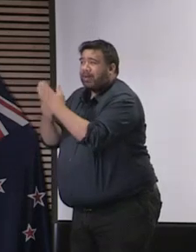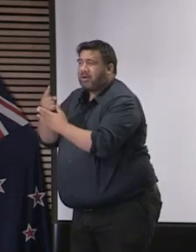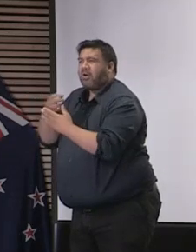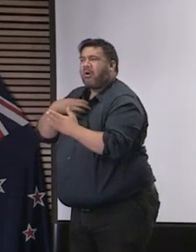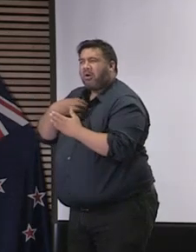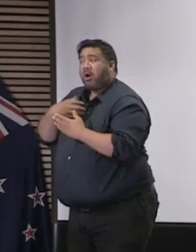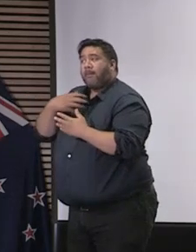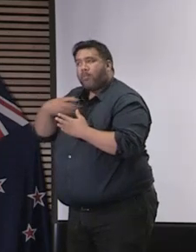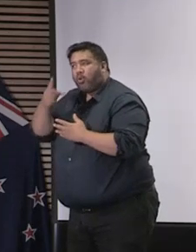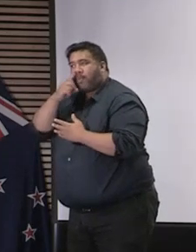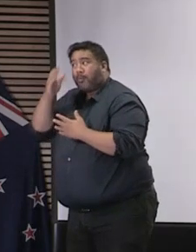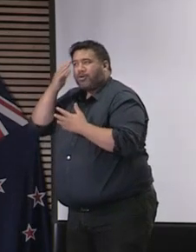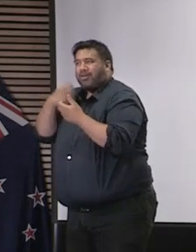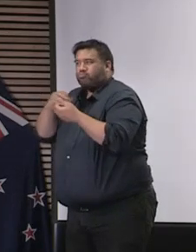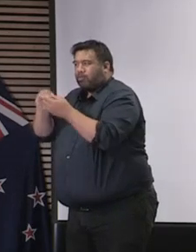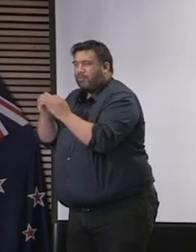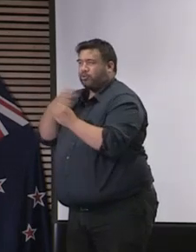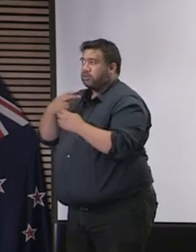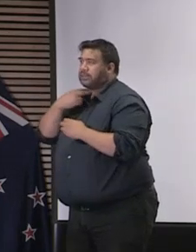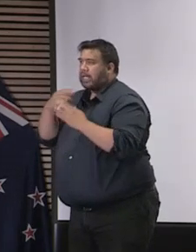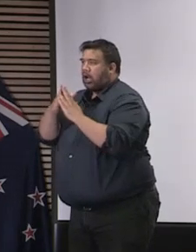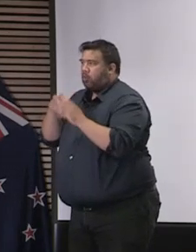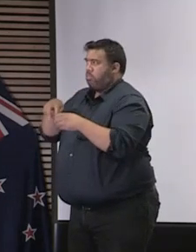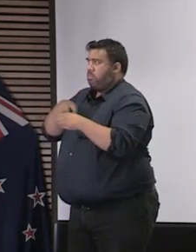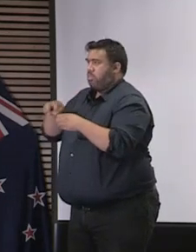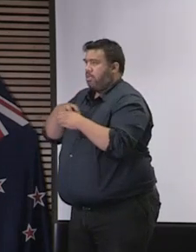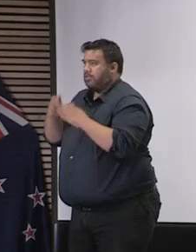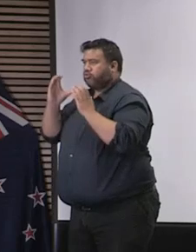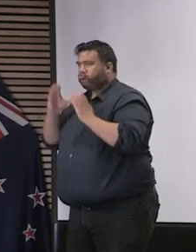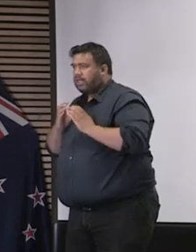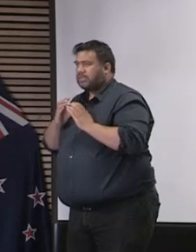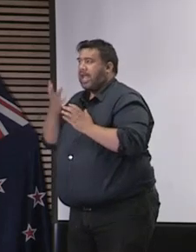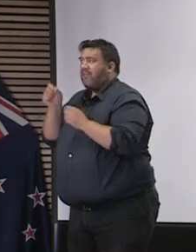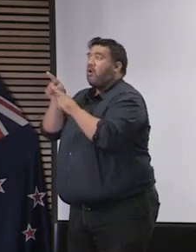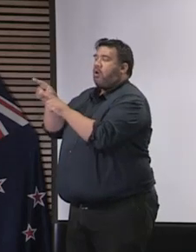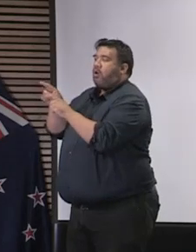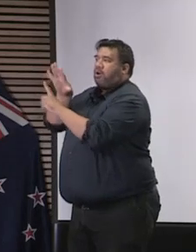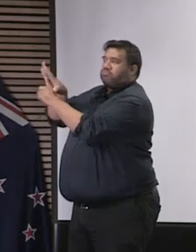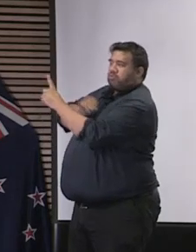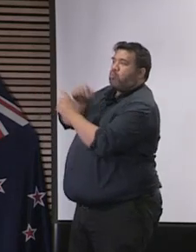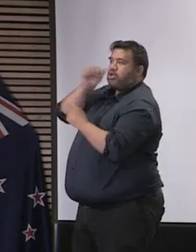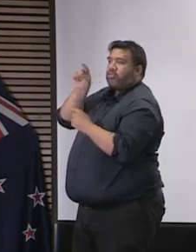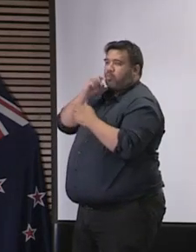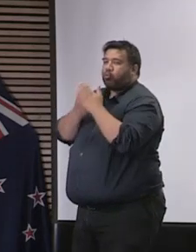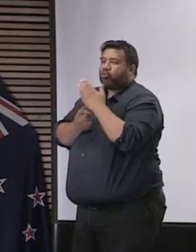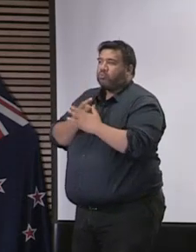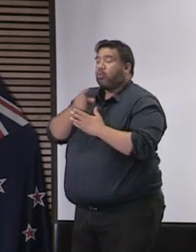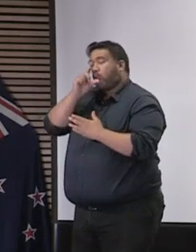happened overseas suggests we can expect an increase in calls about mental health as people struggle with the impact of isolation. And the